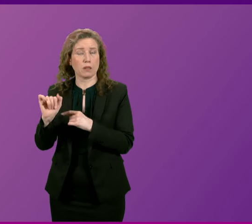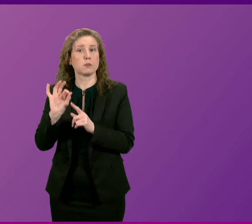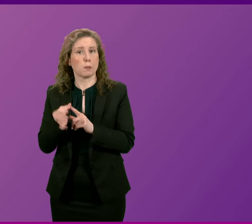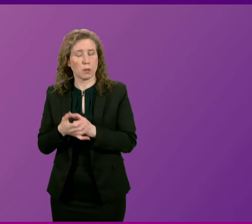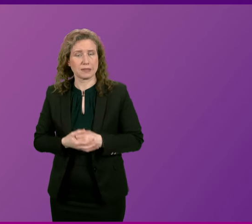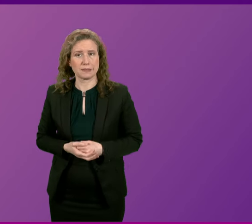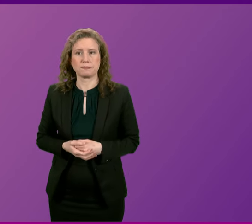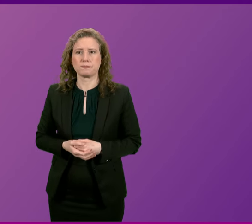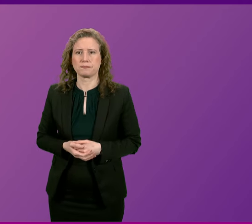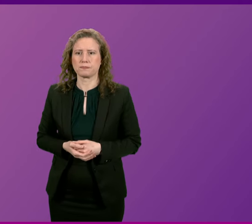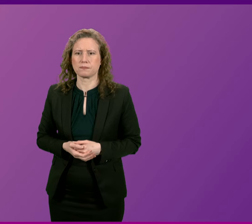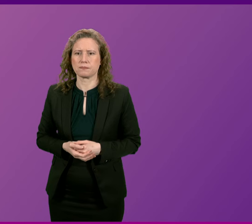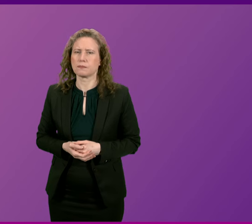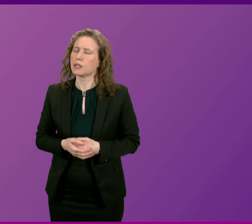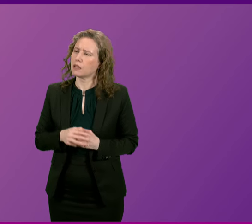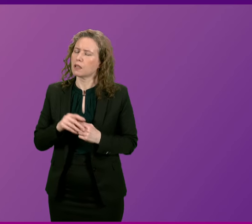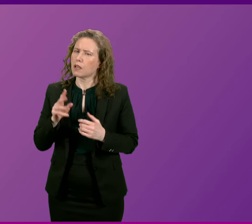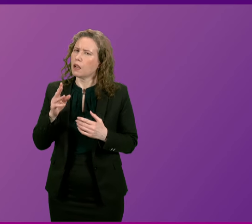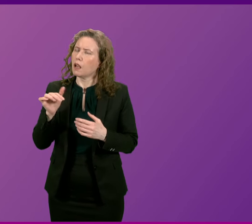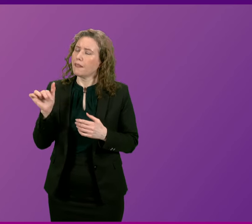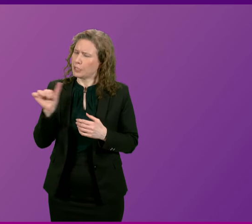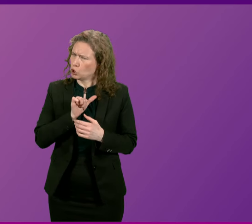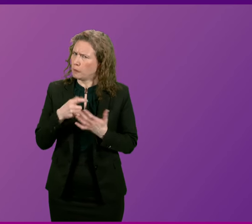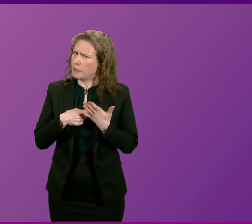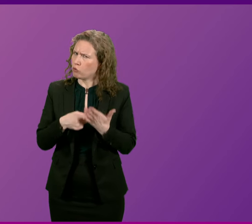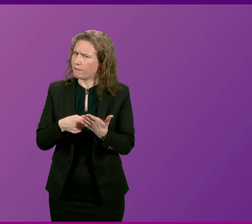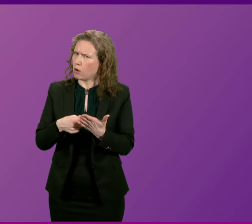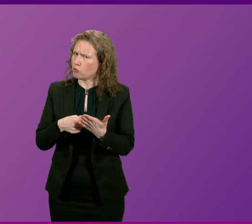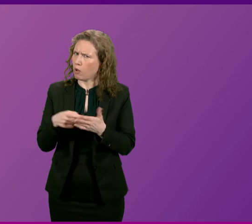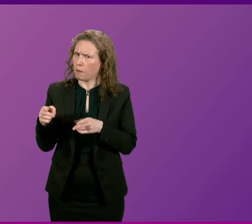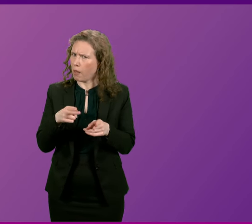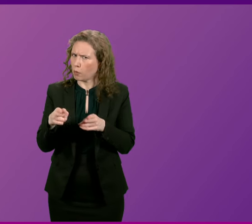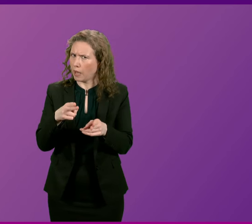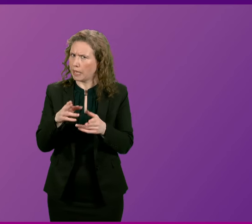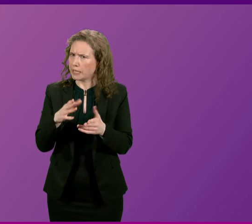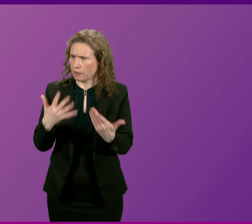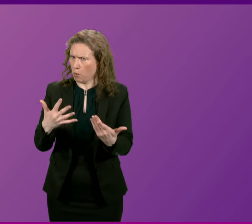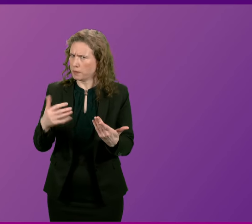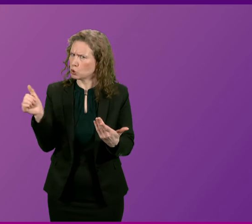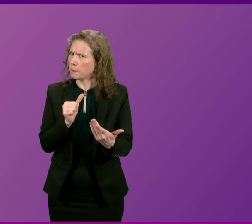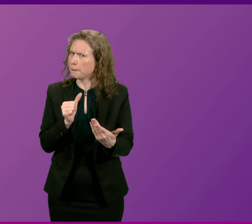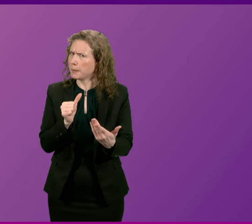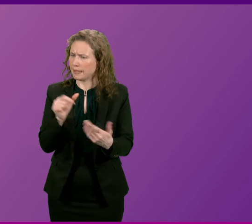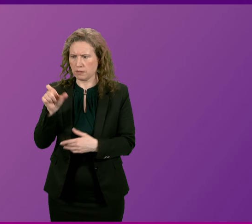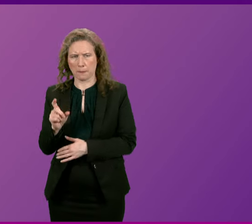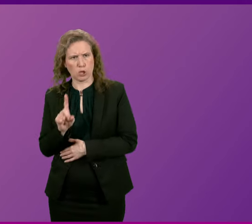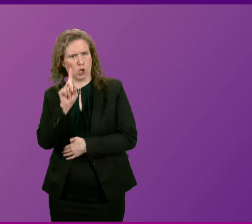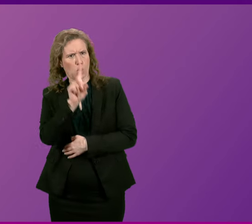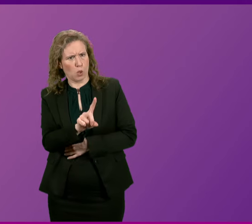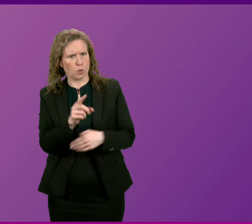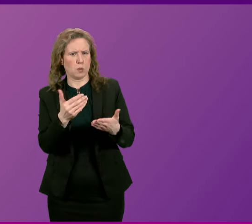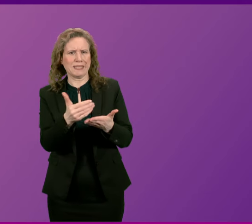to me. A referral pathway should be in place at this moment. The scenario that Mr Sweeney has put